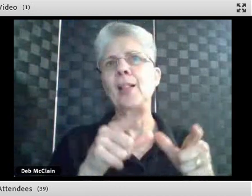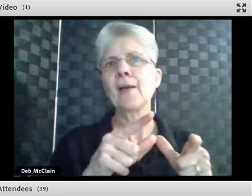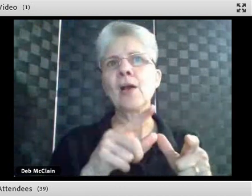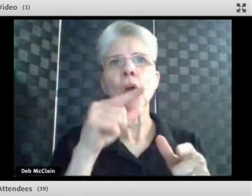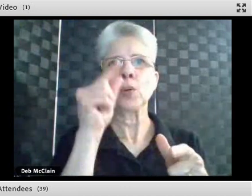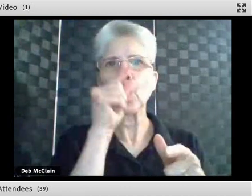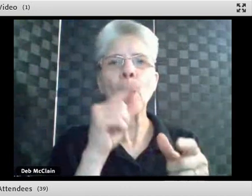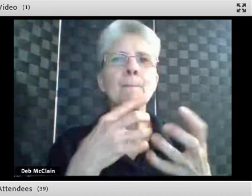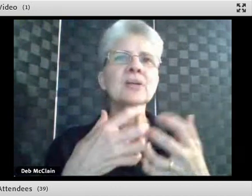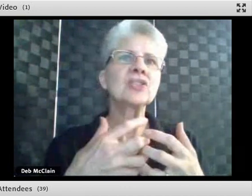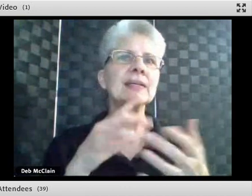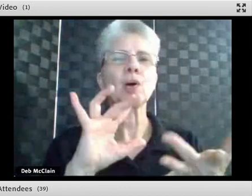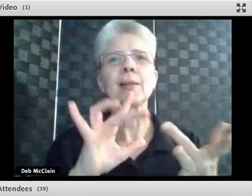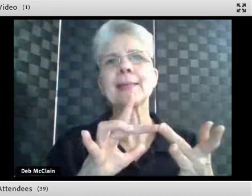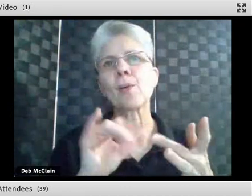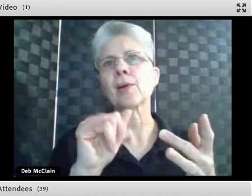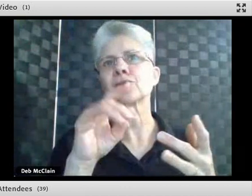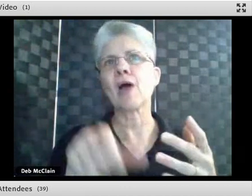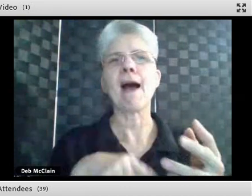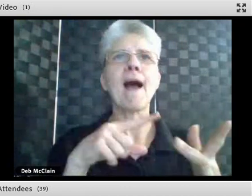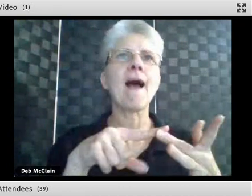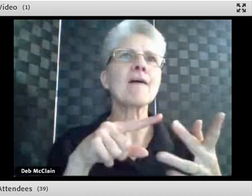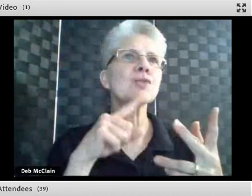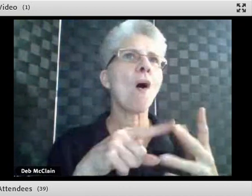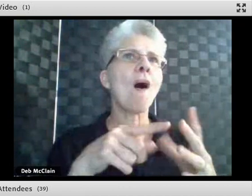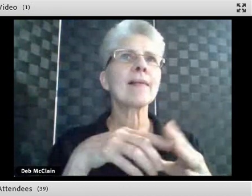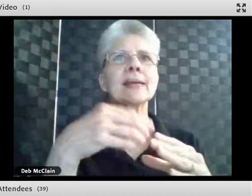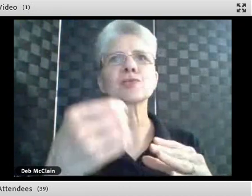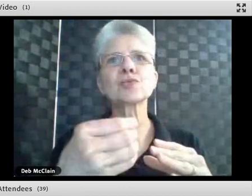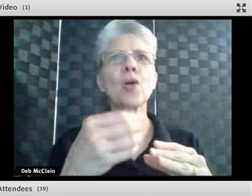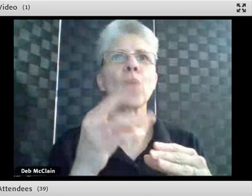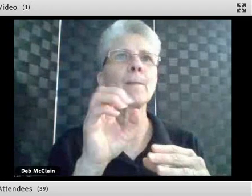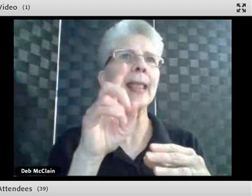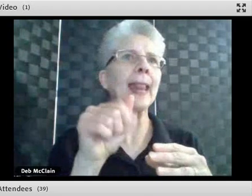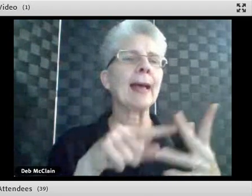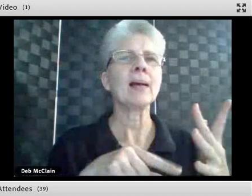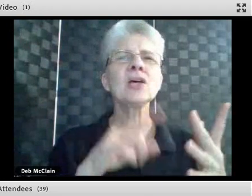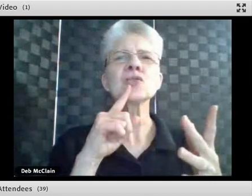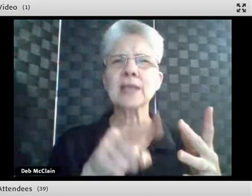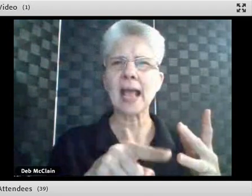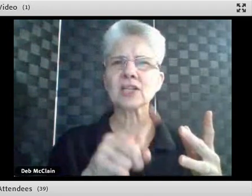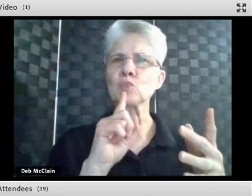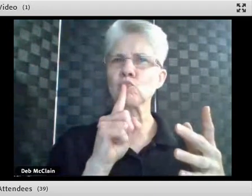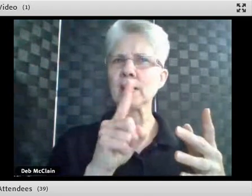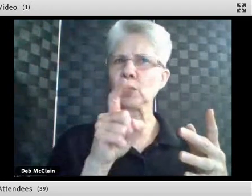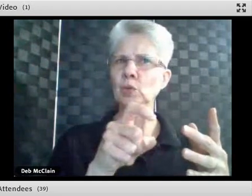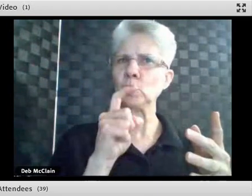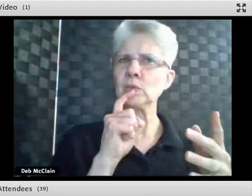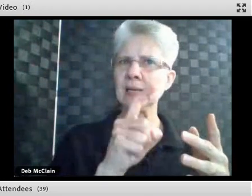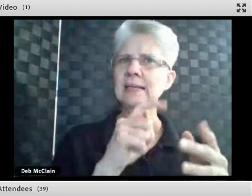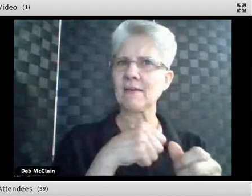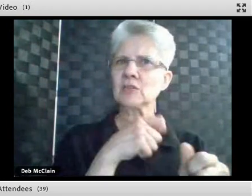It can be stored on network drives. It can be stored on external media. So it's actually really easy to misplace metadata,